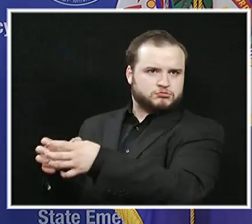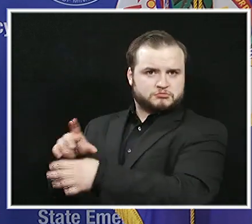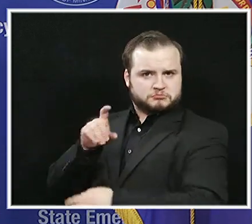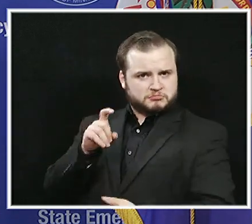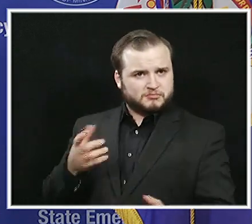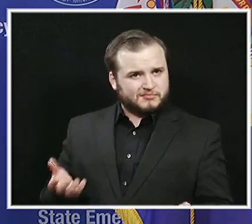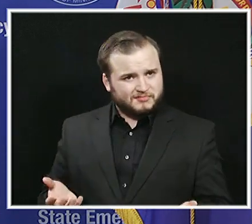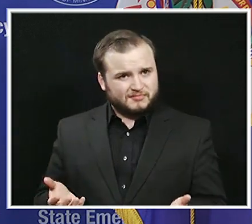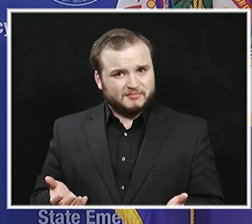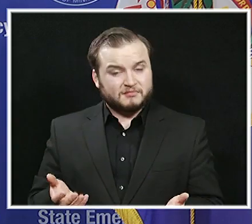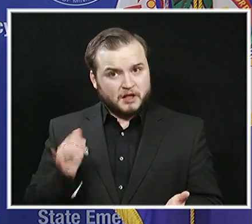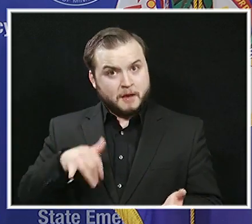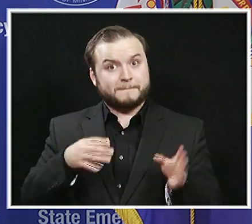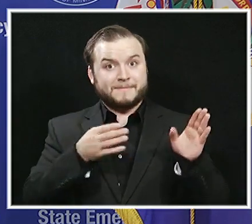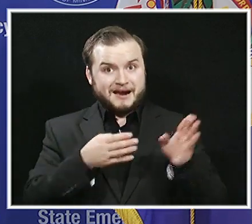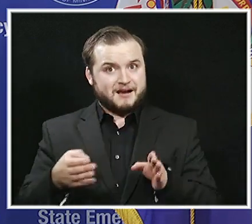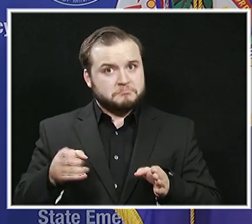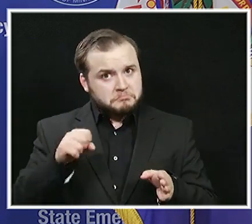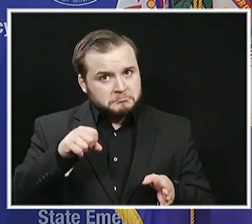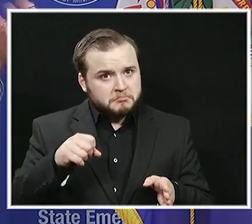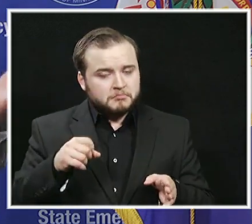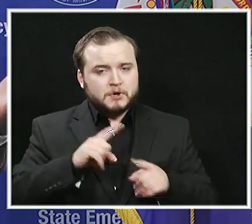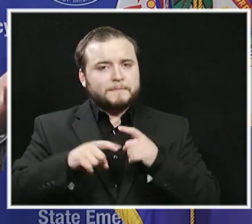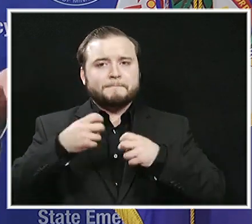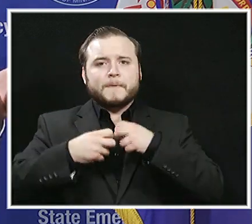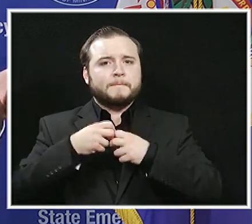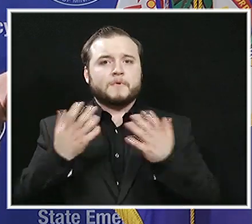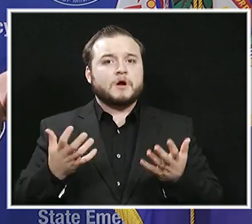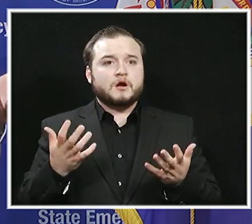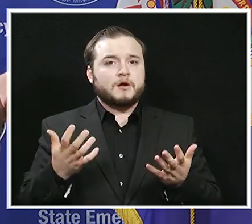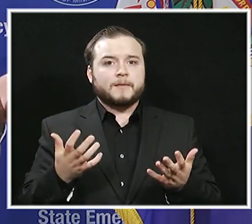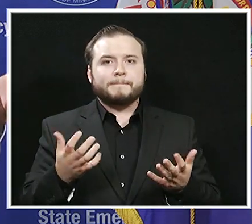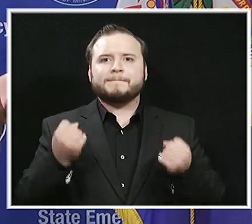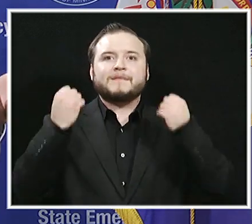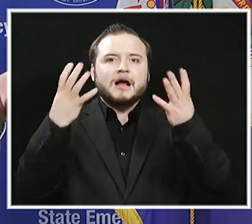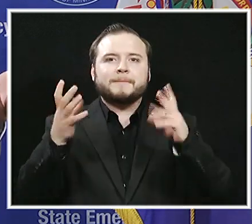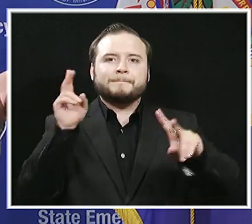have the others social distance, and allow more things to open up? That's basically the plan of what we're trying to do,